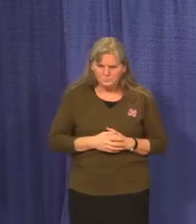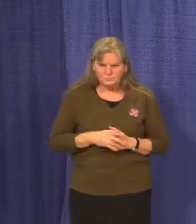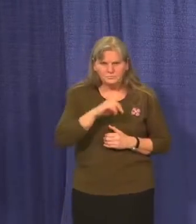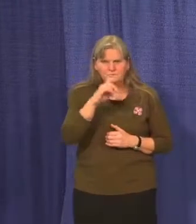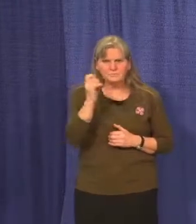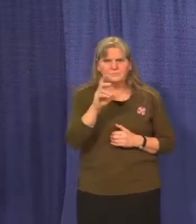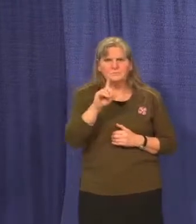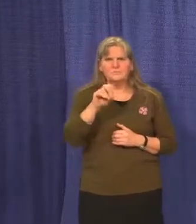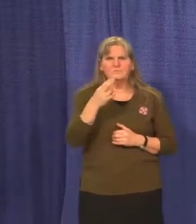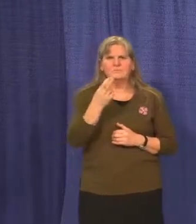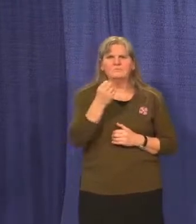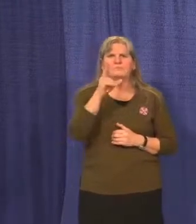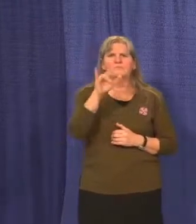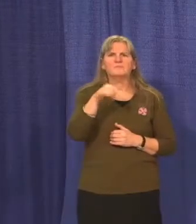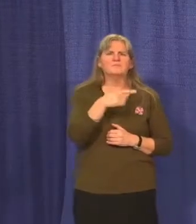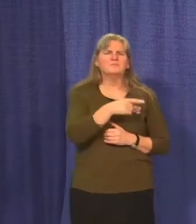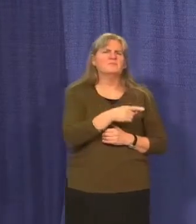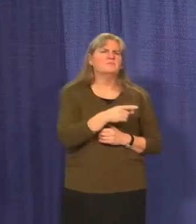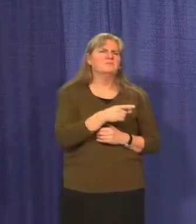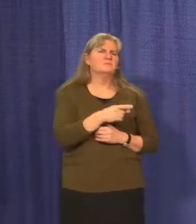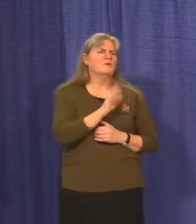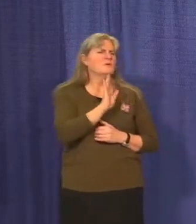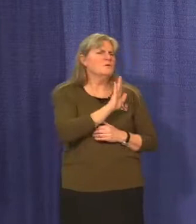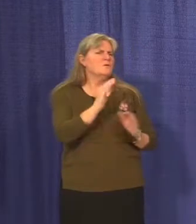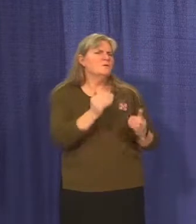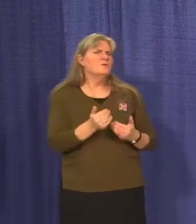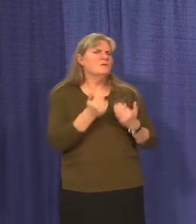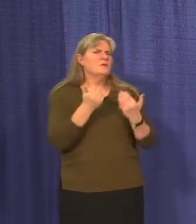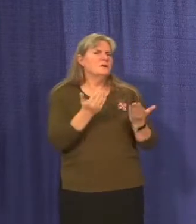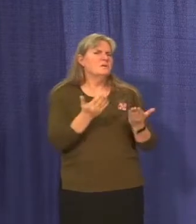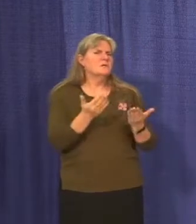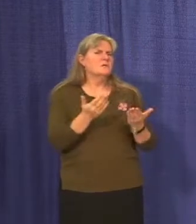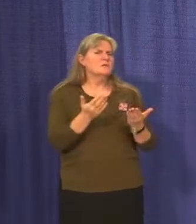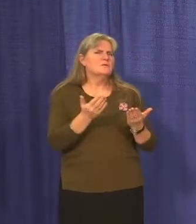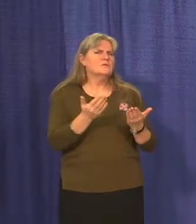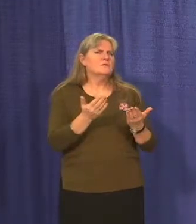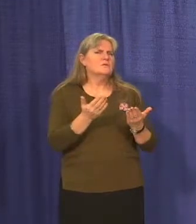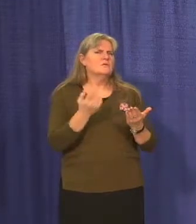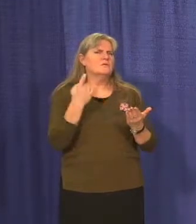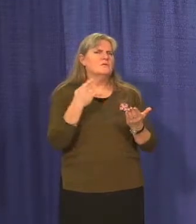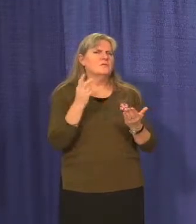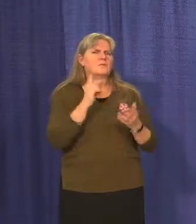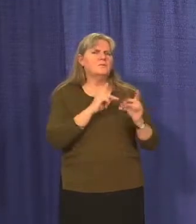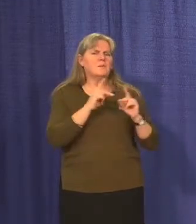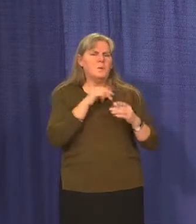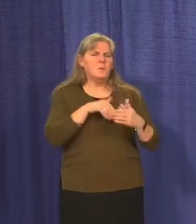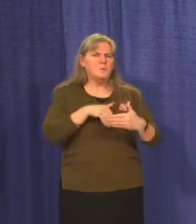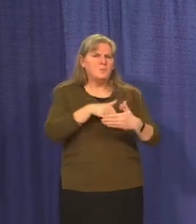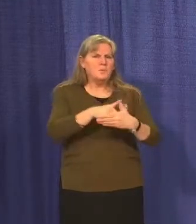Question for Dr Hanley. What is your latest recommendation when it comes to people who are pregnant or